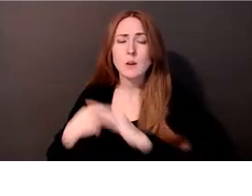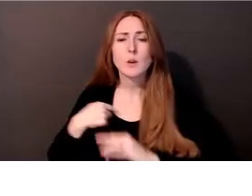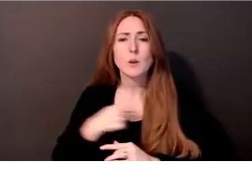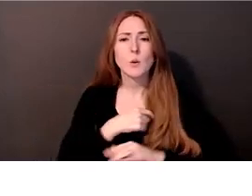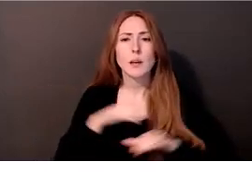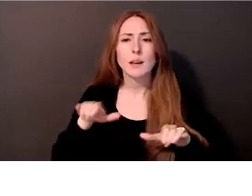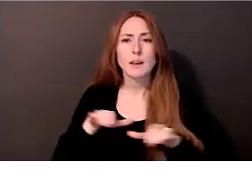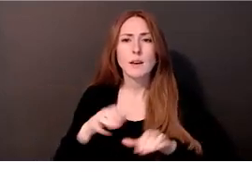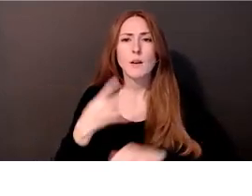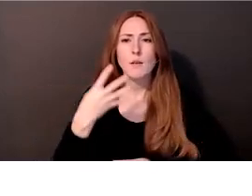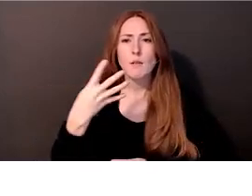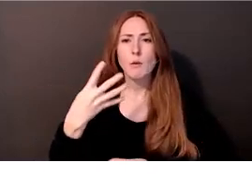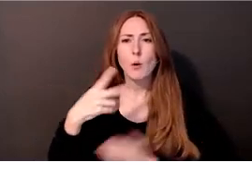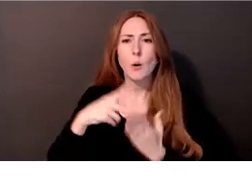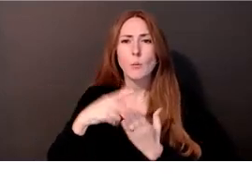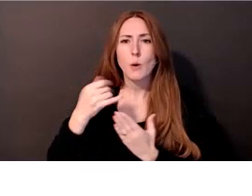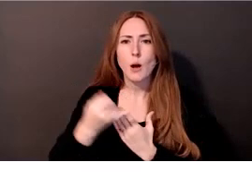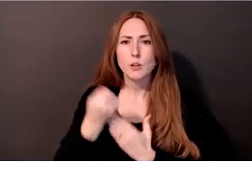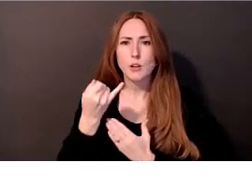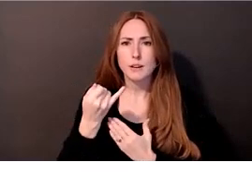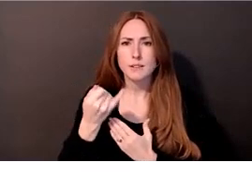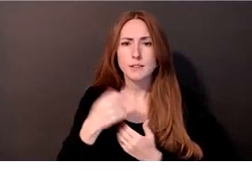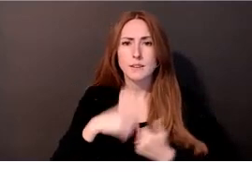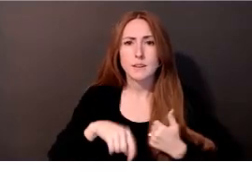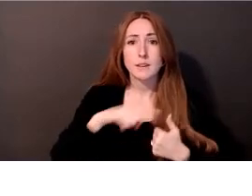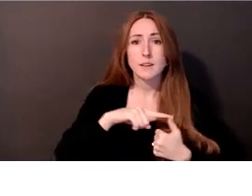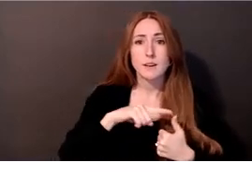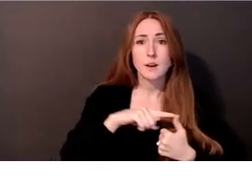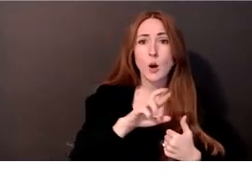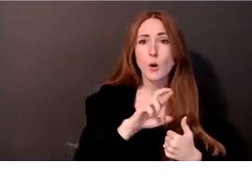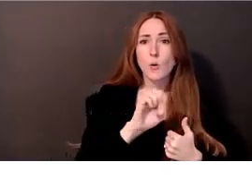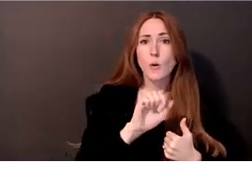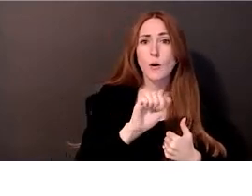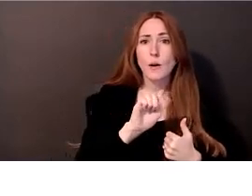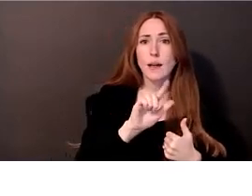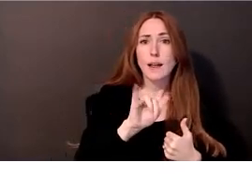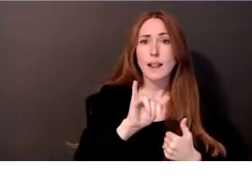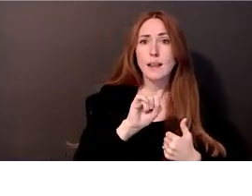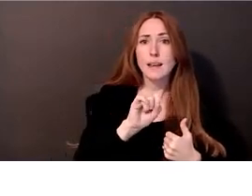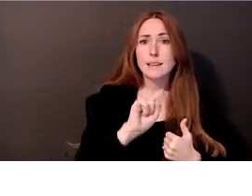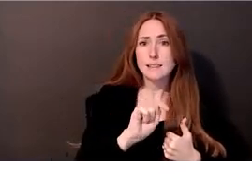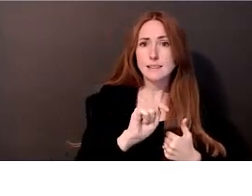The first one was a realist review to describe the common patterns of knowledge brokers